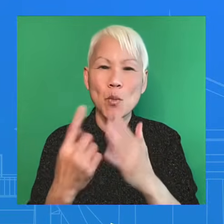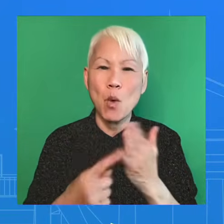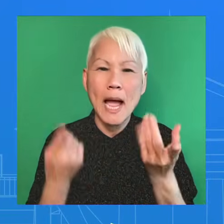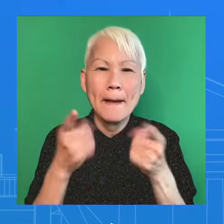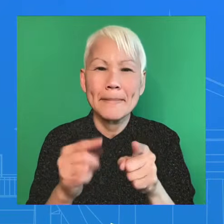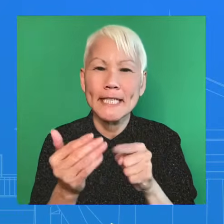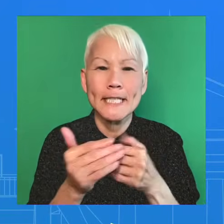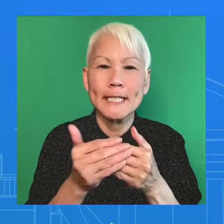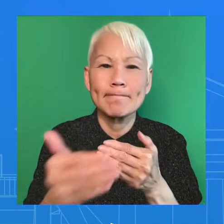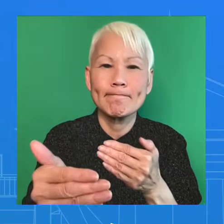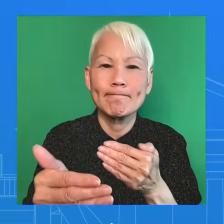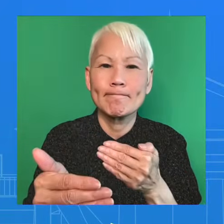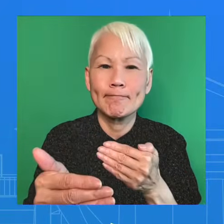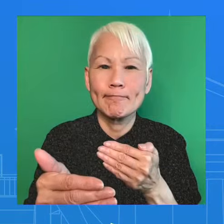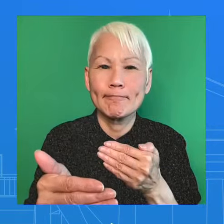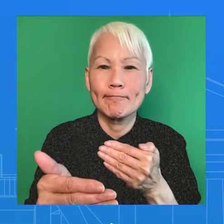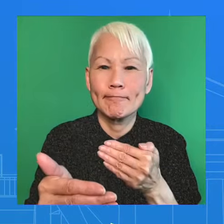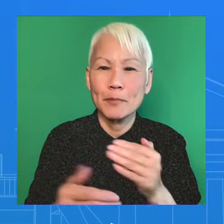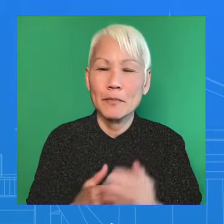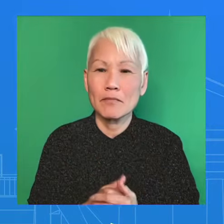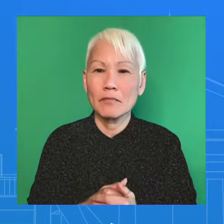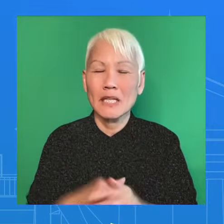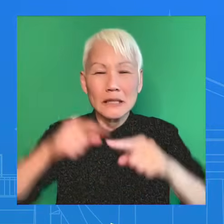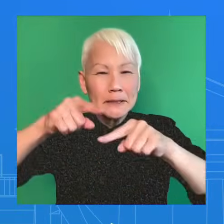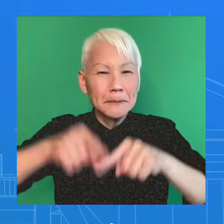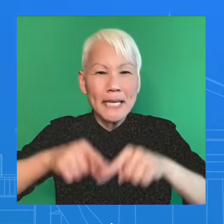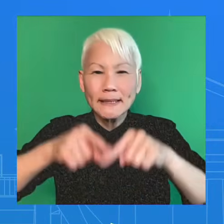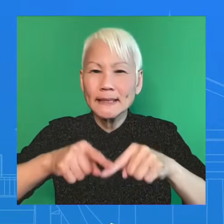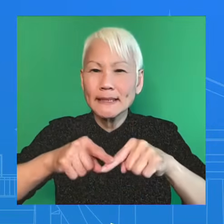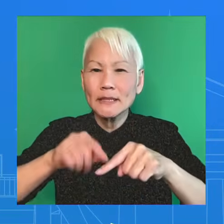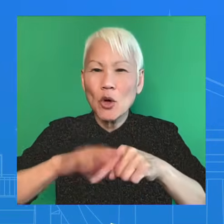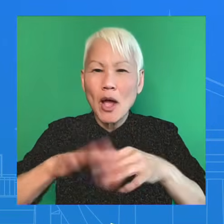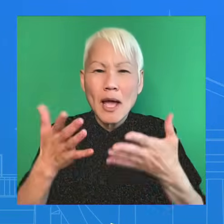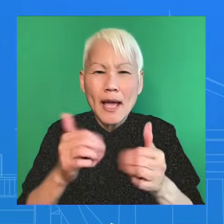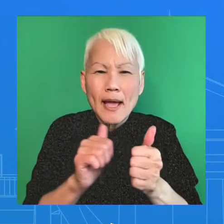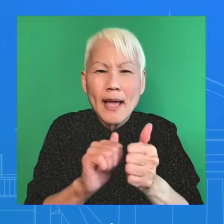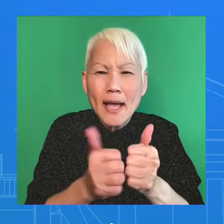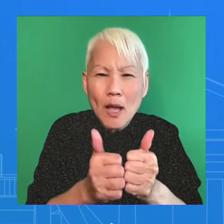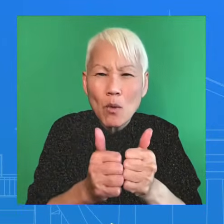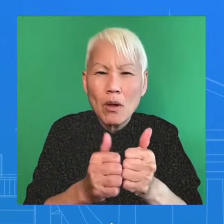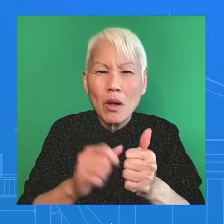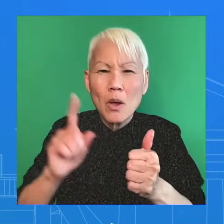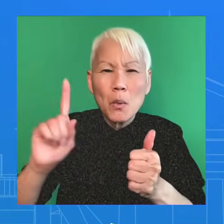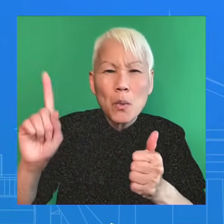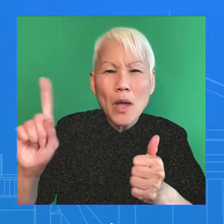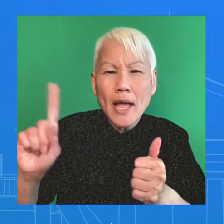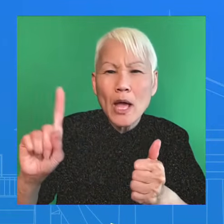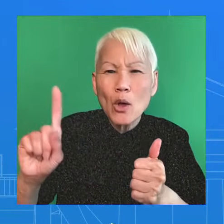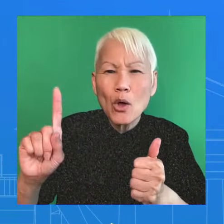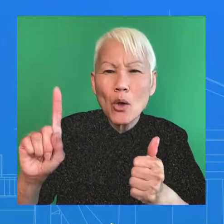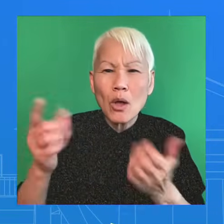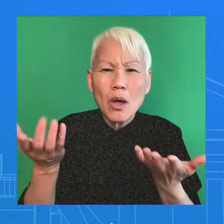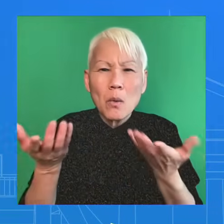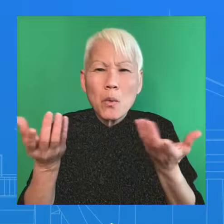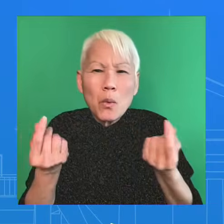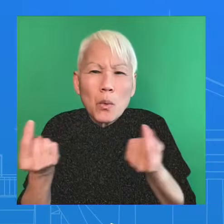how and where they conduct these operations and what kind of resistance they face from Russian forces. The Press: And on the second one,